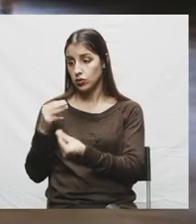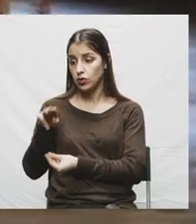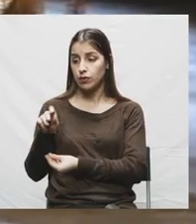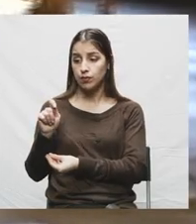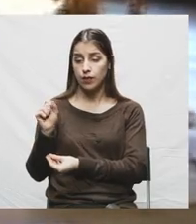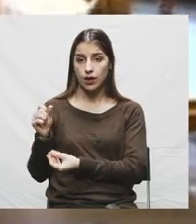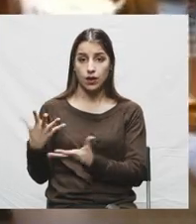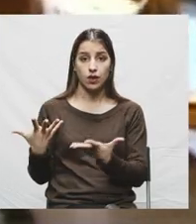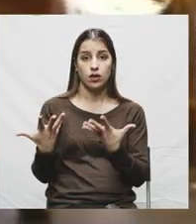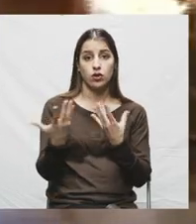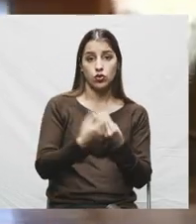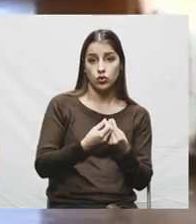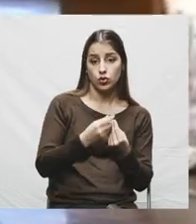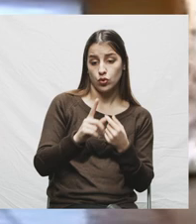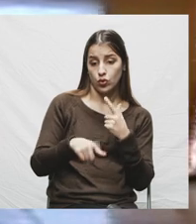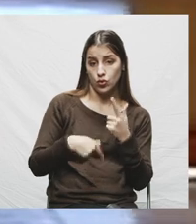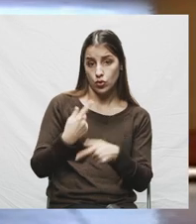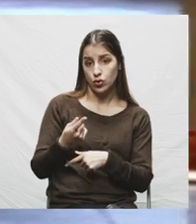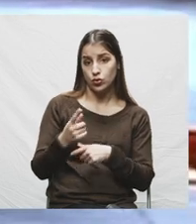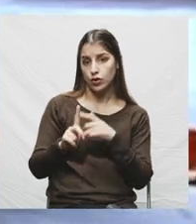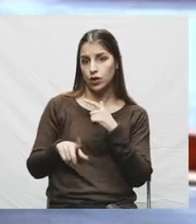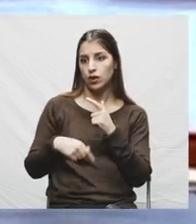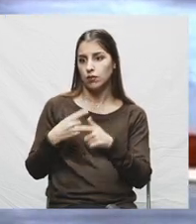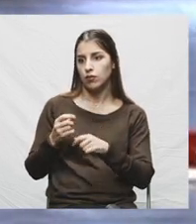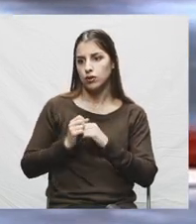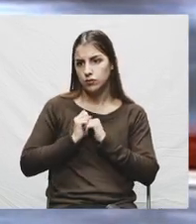and the other week with “O Rei no Exílio” and invitations start to come